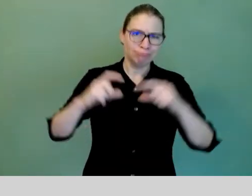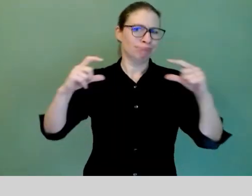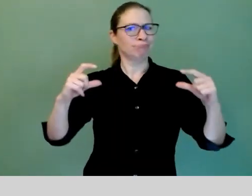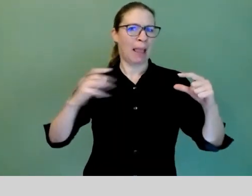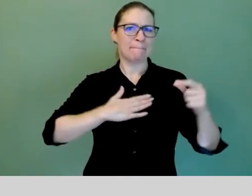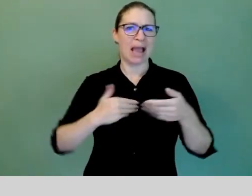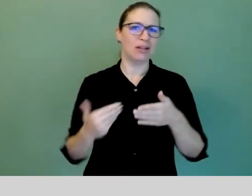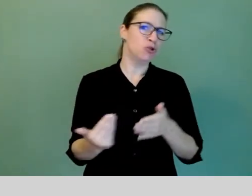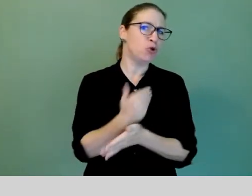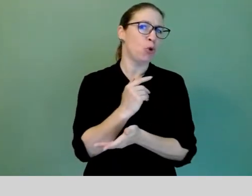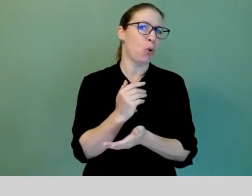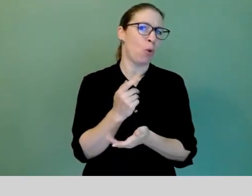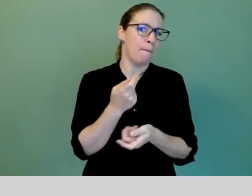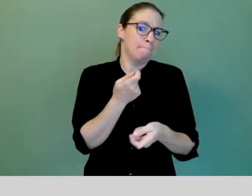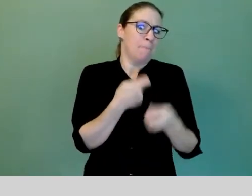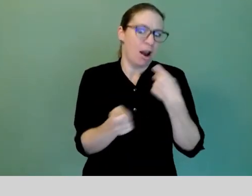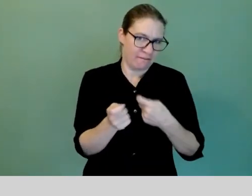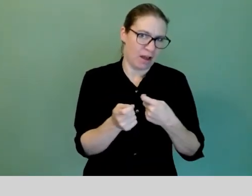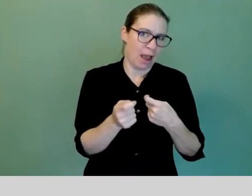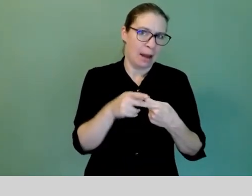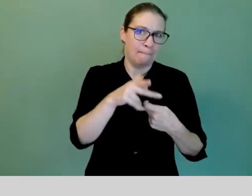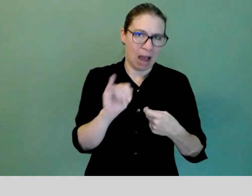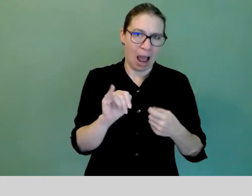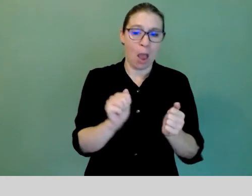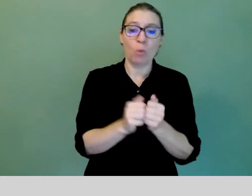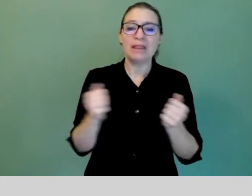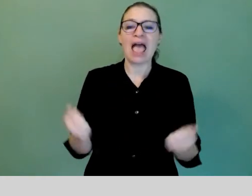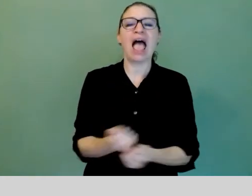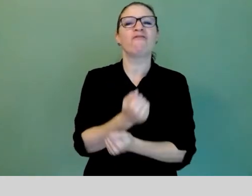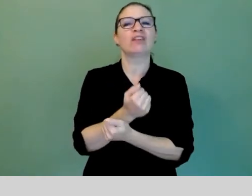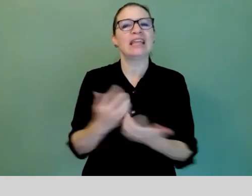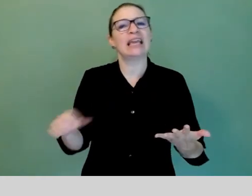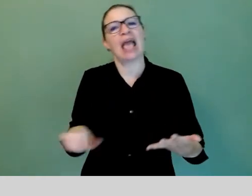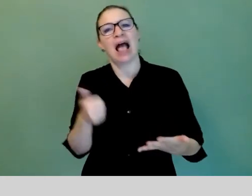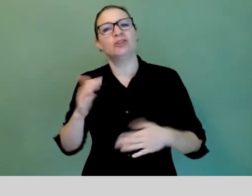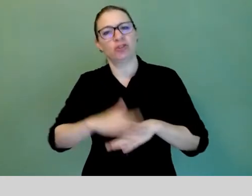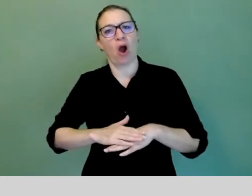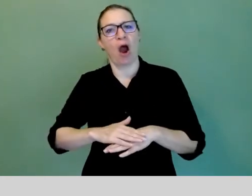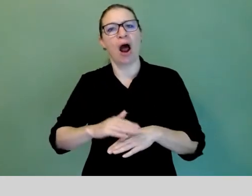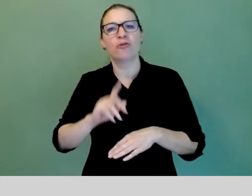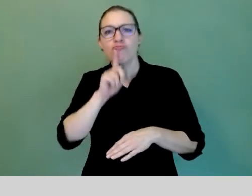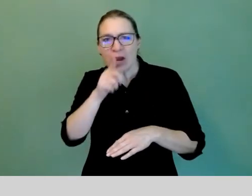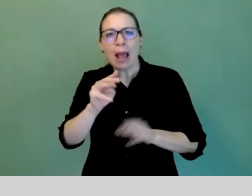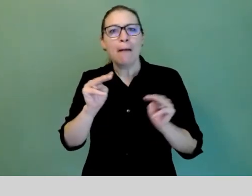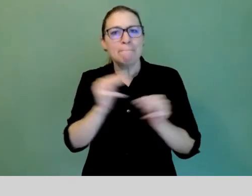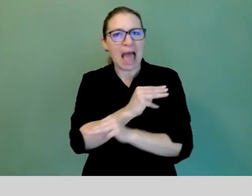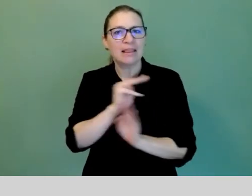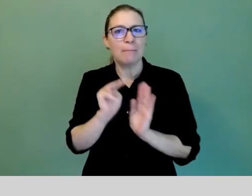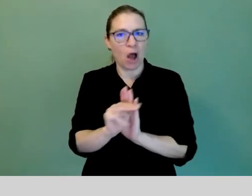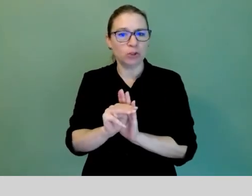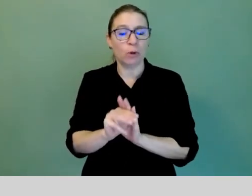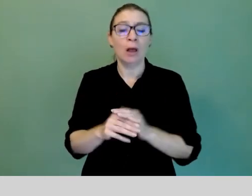but everything else is passed on to the real math module. So let's go back to my NewMath class